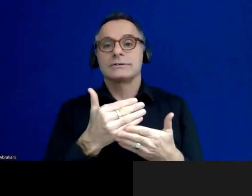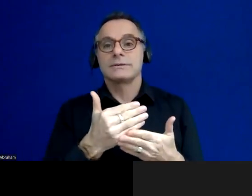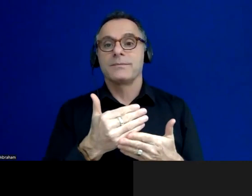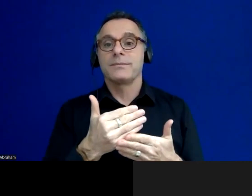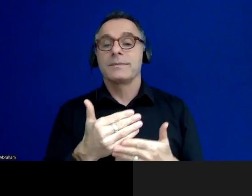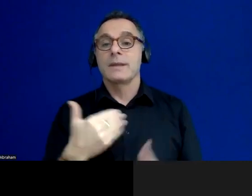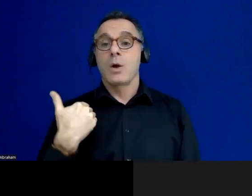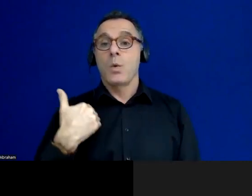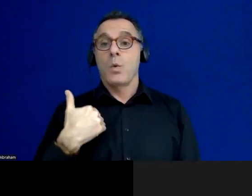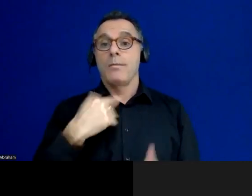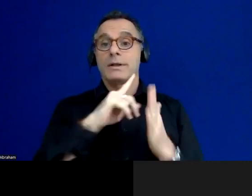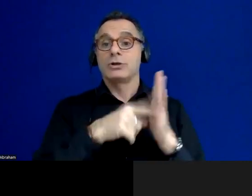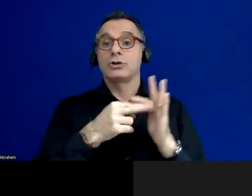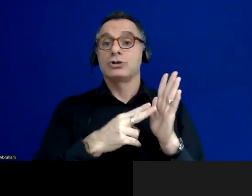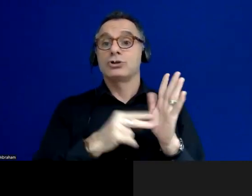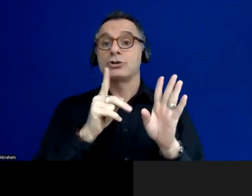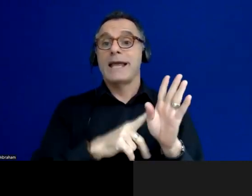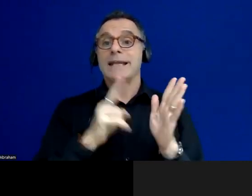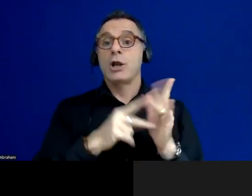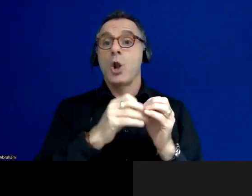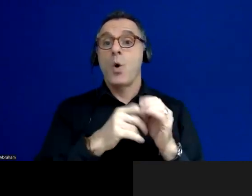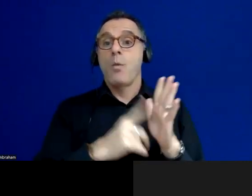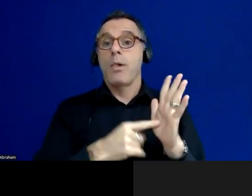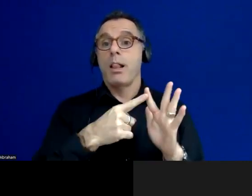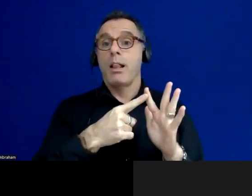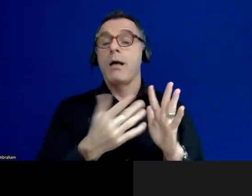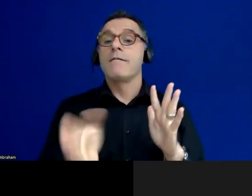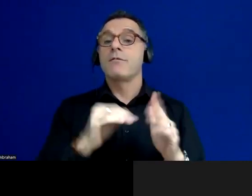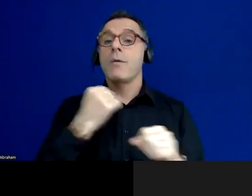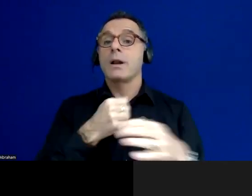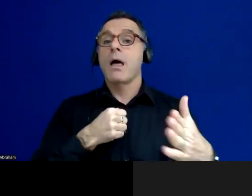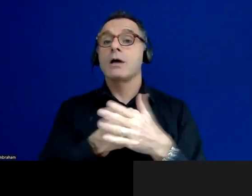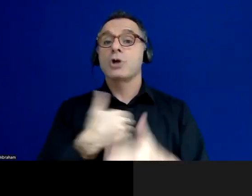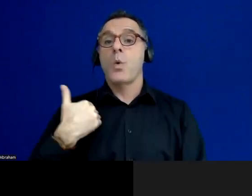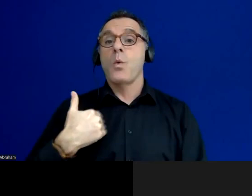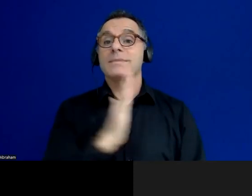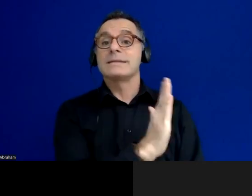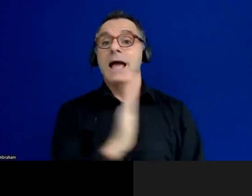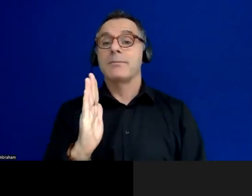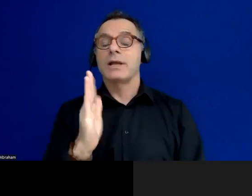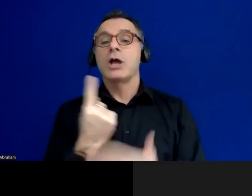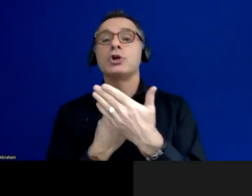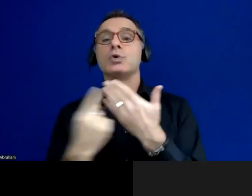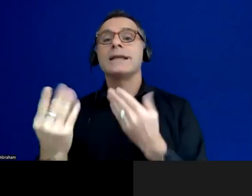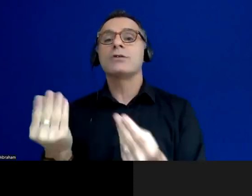Jenny Noble, at the Glasgow Women's Library. The Women's Library is a unique resource in Scotland,